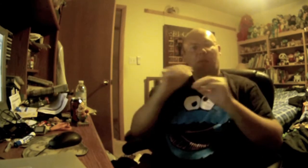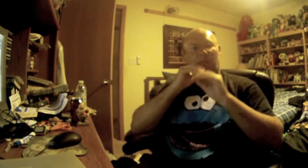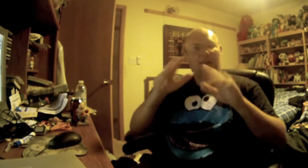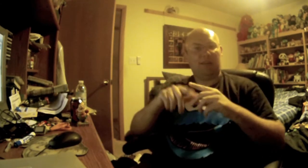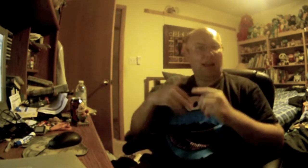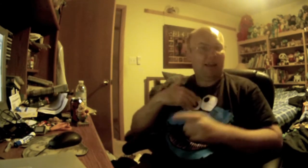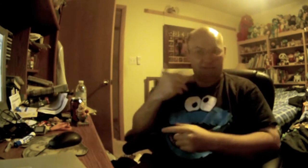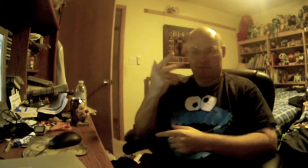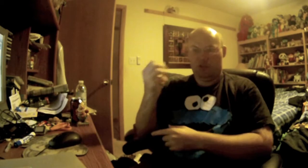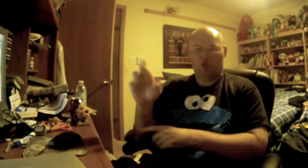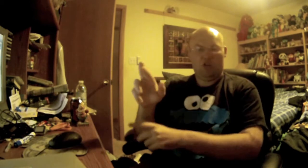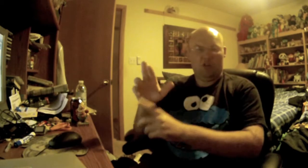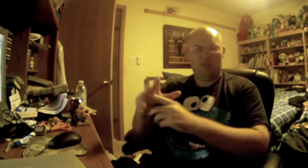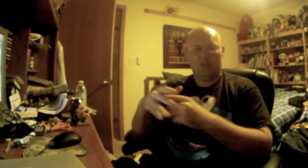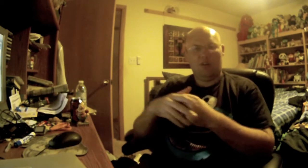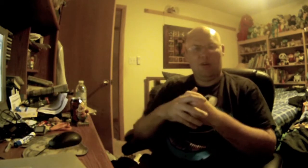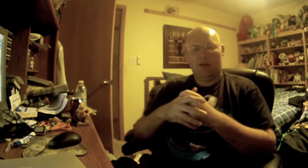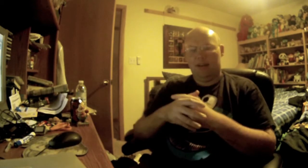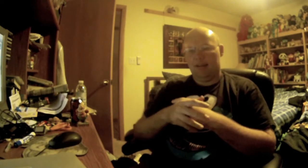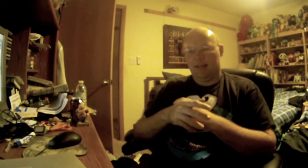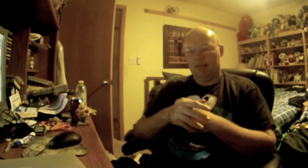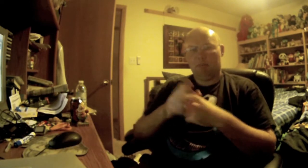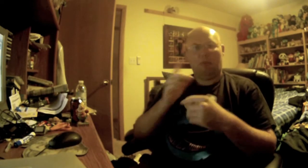I feel very blessed to have her as my mom.